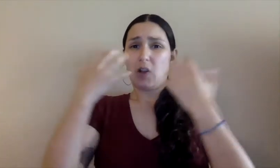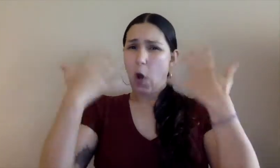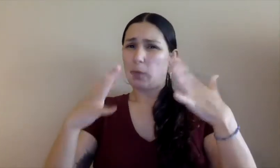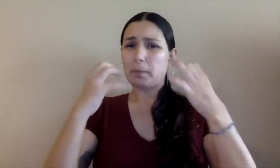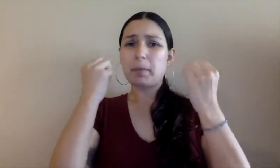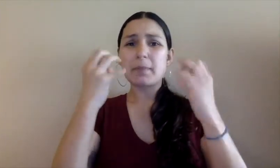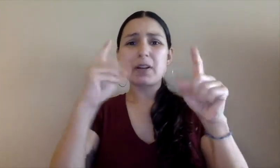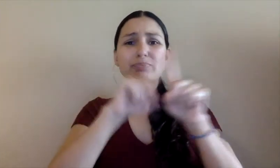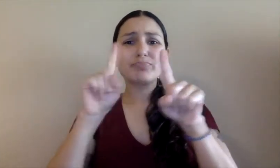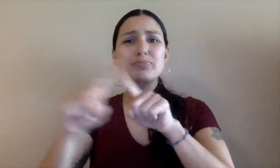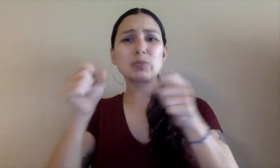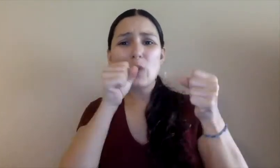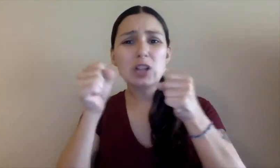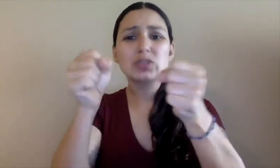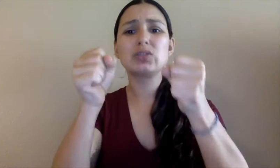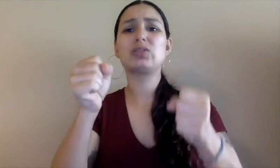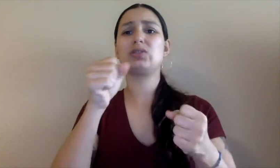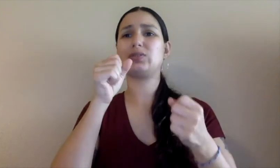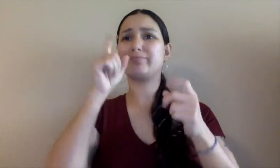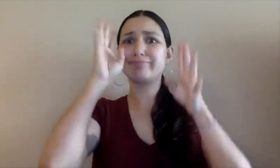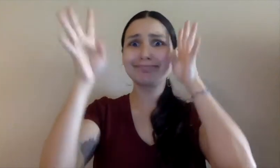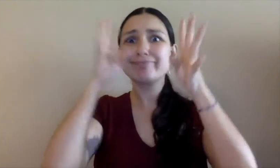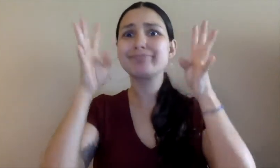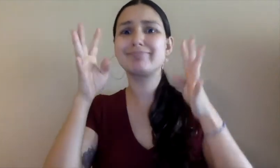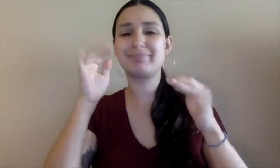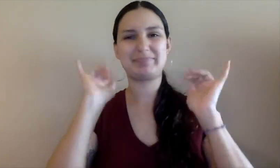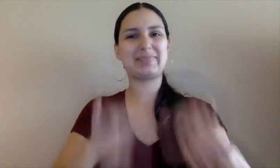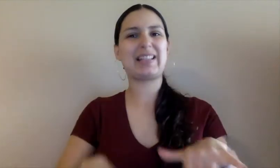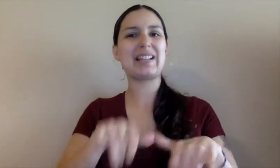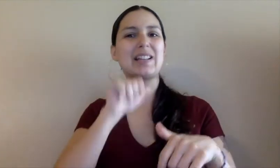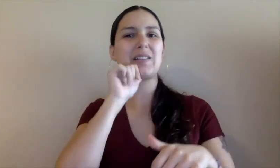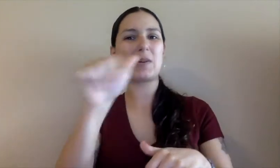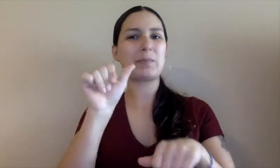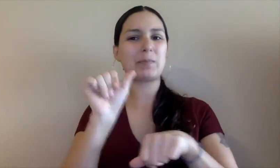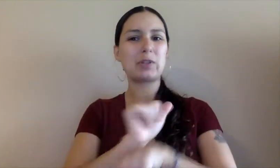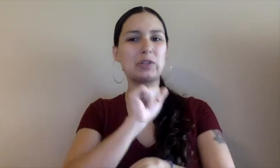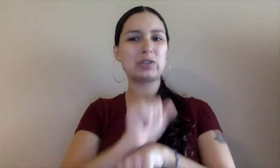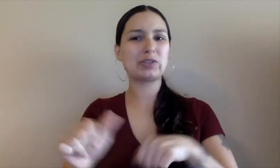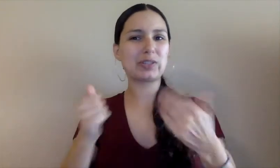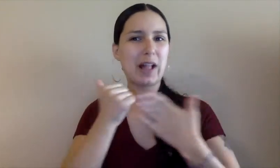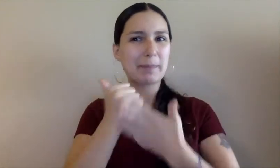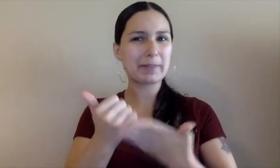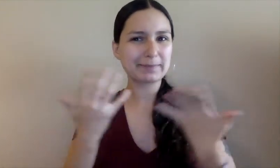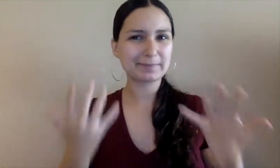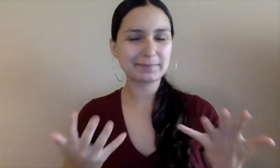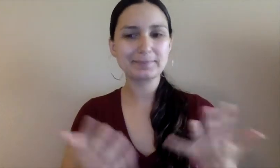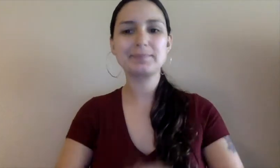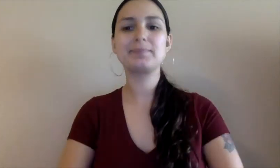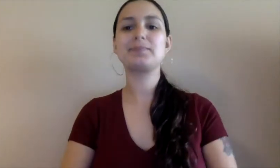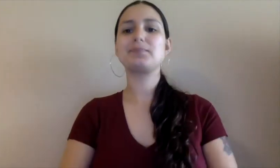Society has already tried many of those strategies, and they are not helping.